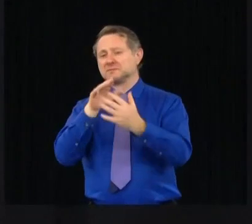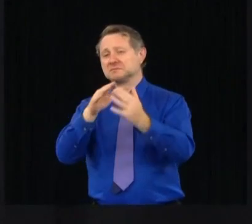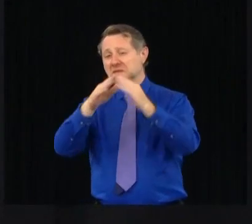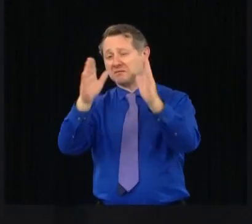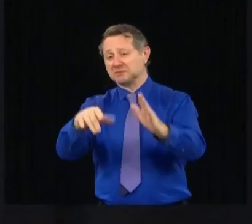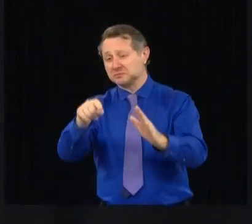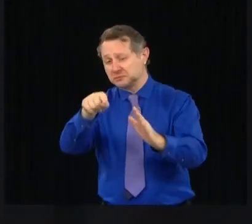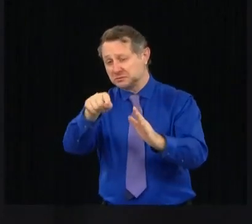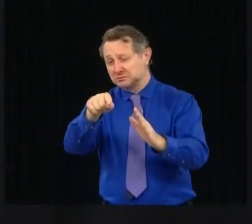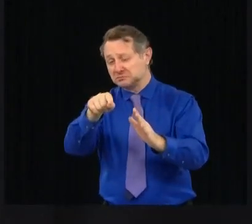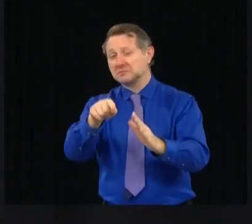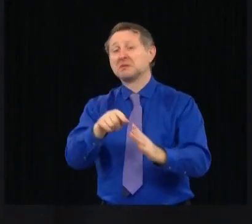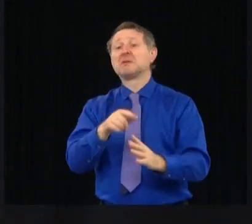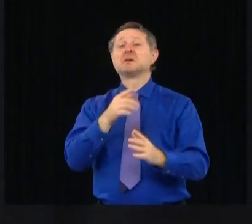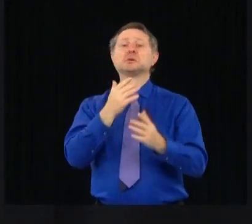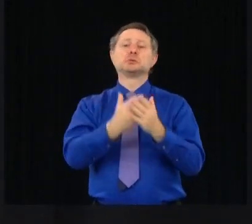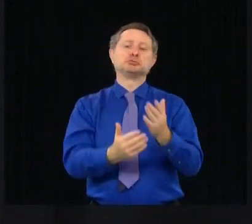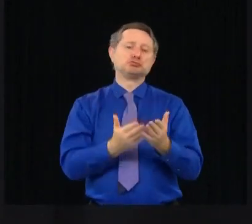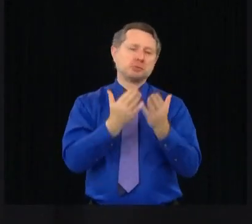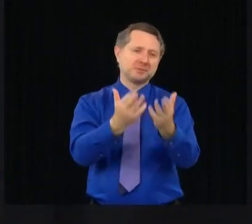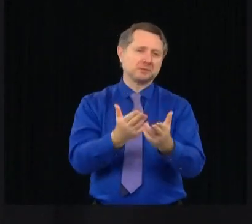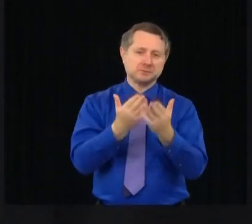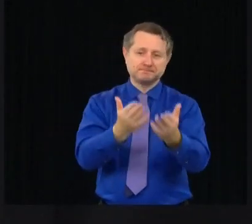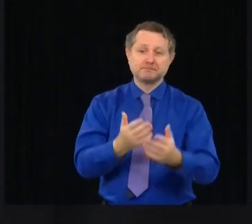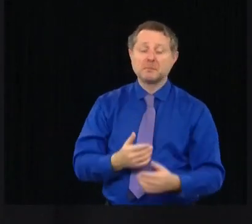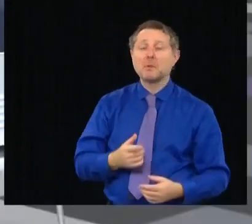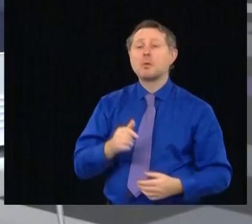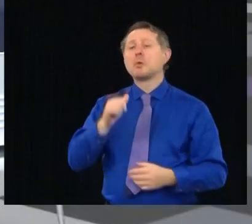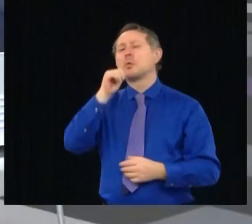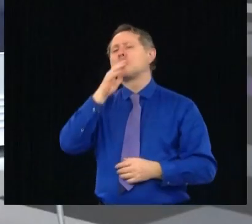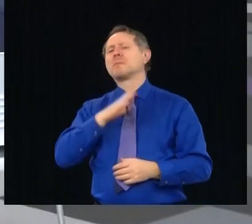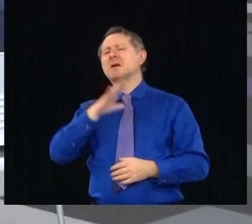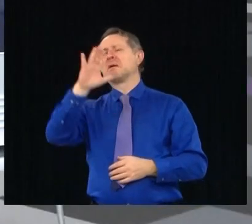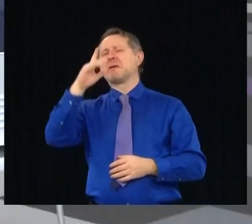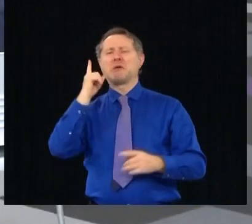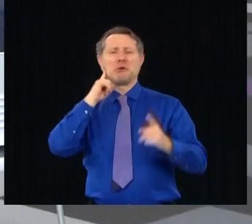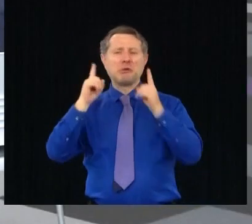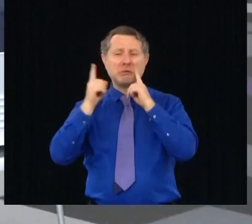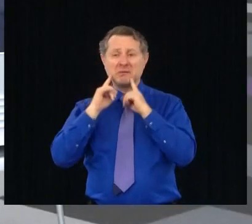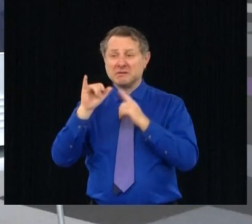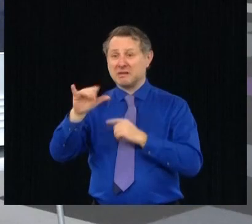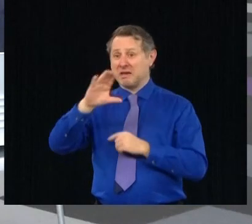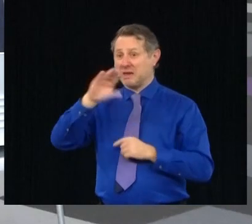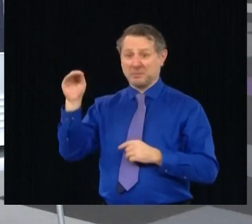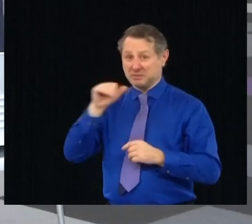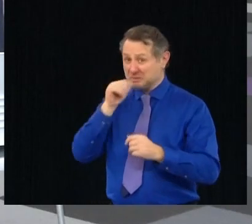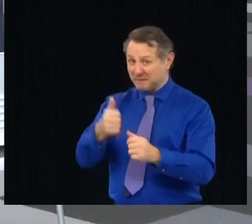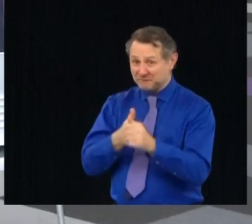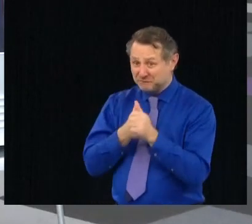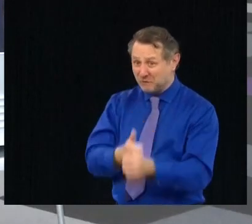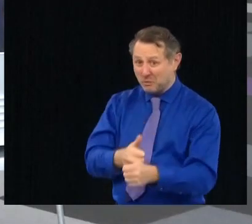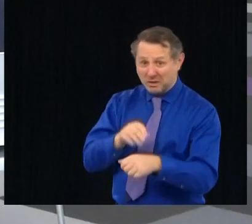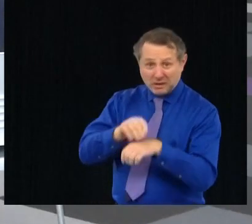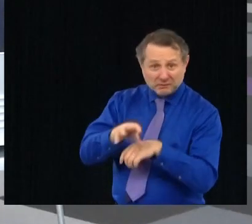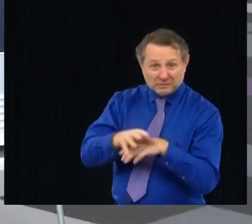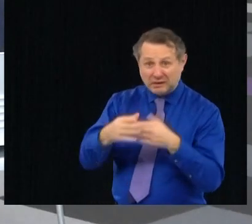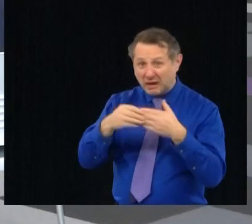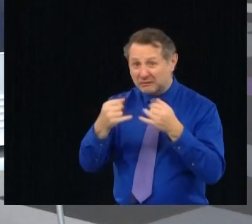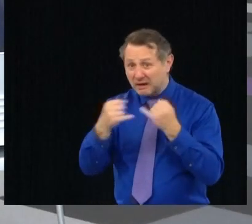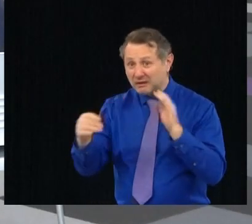ANYTHING. I WOULD JUST ADD THAT WE HAVE BEEN WORKING WITH THE COUNTY TO ADDRESS THE HOUSING ARRANGEMENTS AND WORKING WITH THE EMPLOYER.